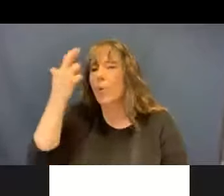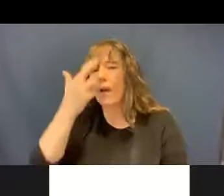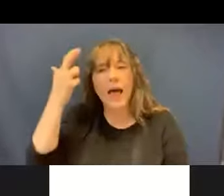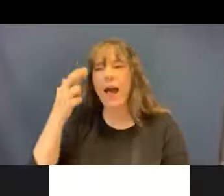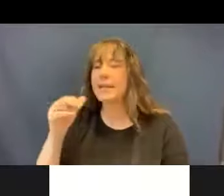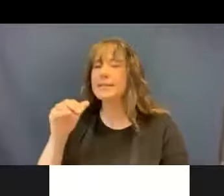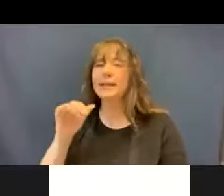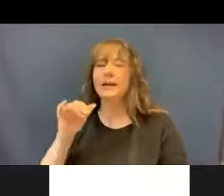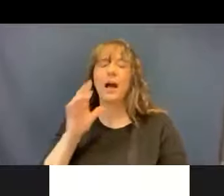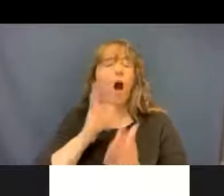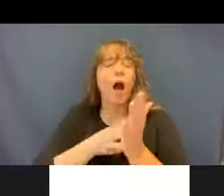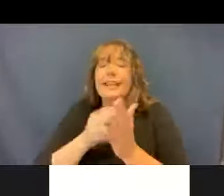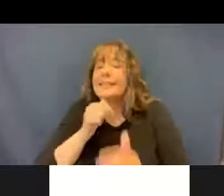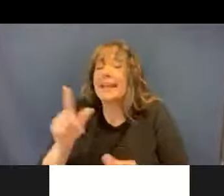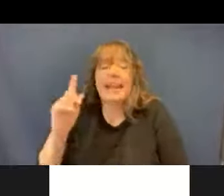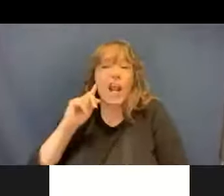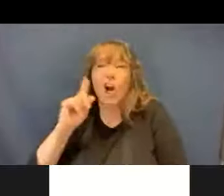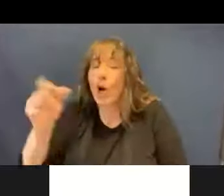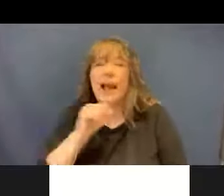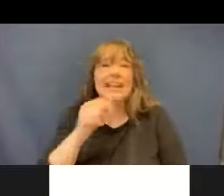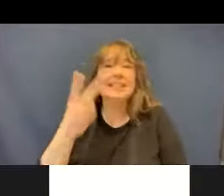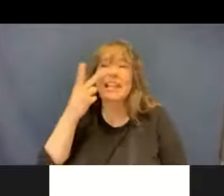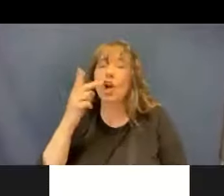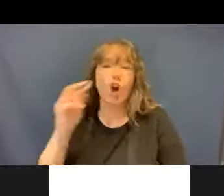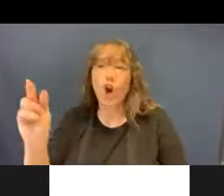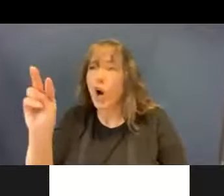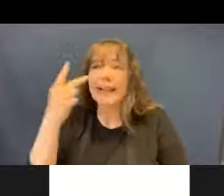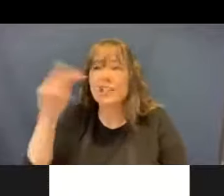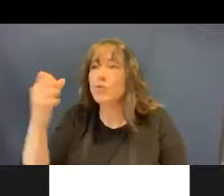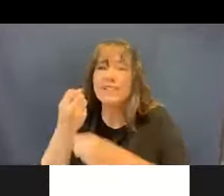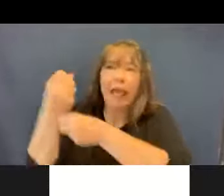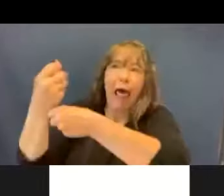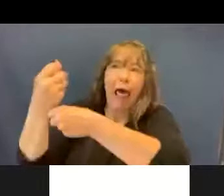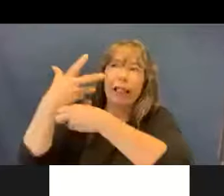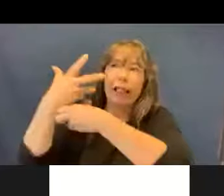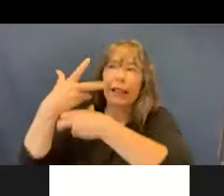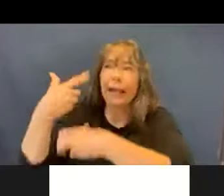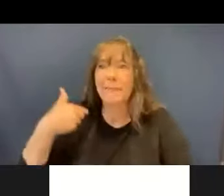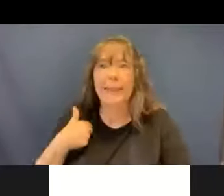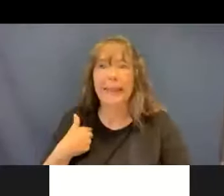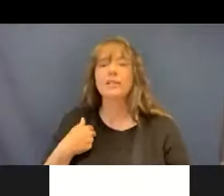just didn't hear her or see her yelling at me. So just not assuming, like you said, is